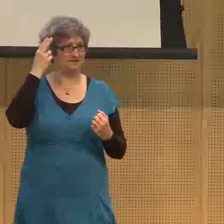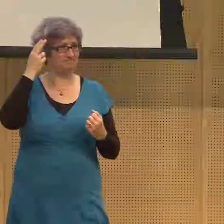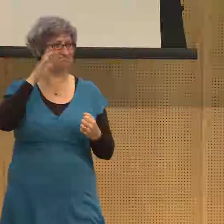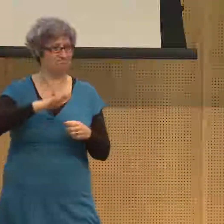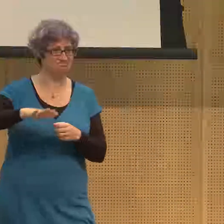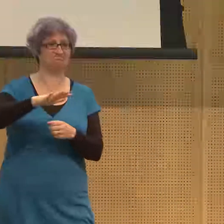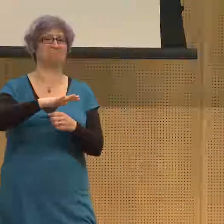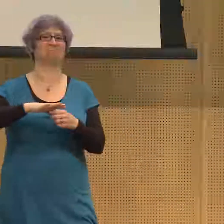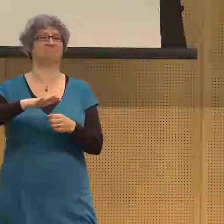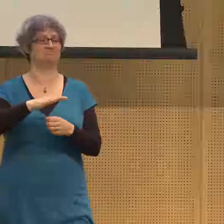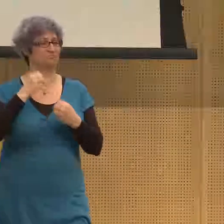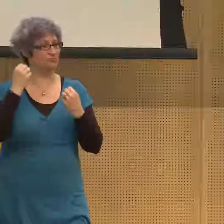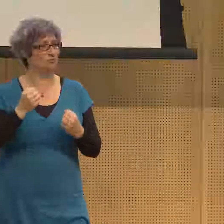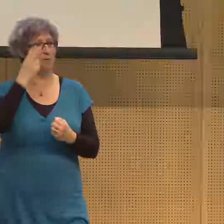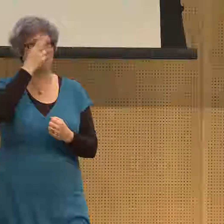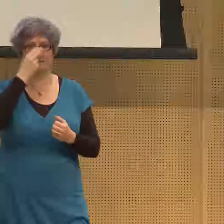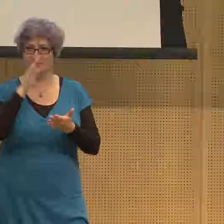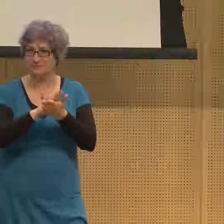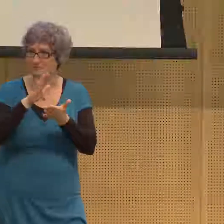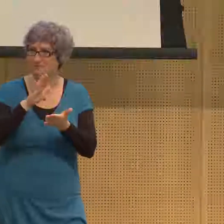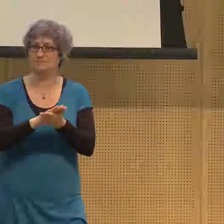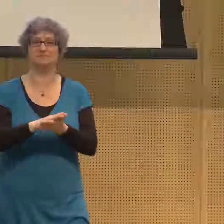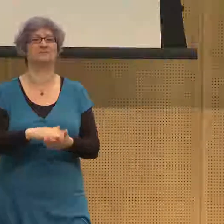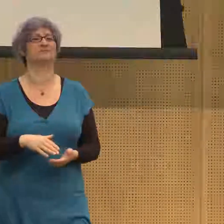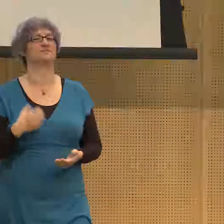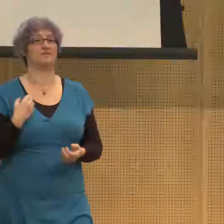Philadelphia is a strong Catholic area.